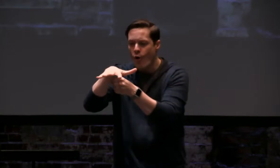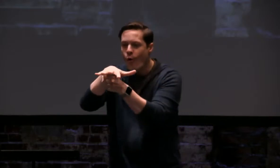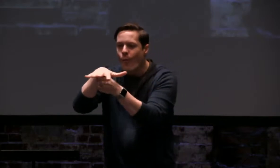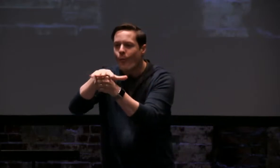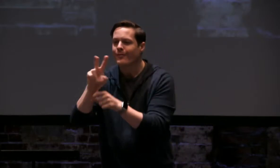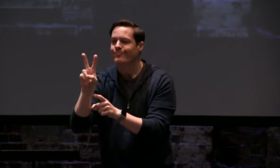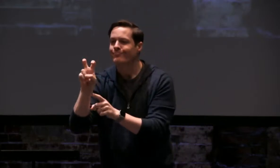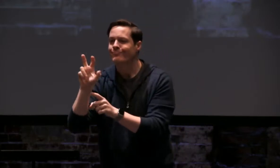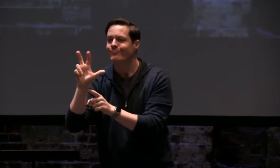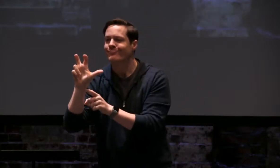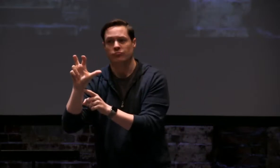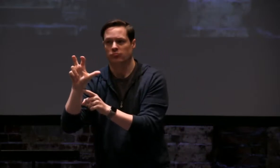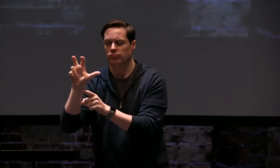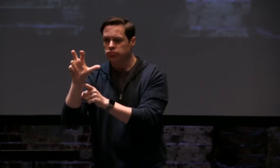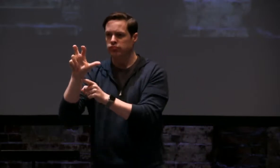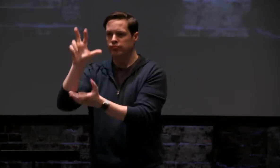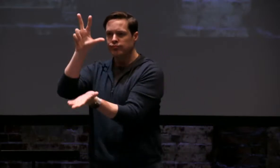that partner with deaf companies,